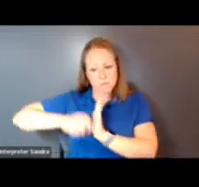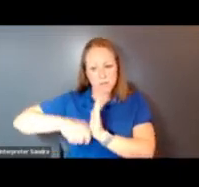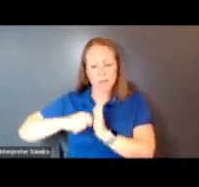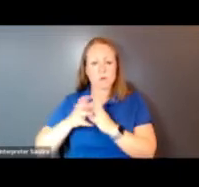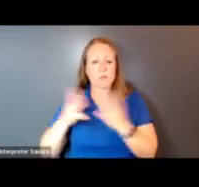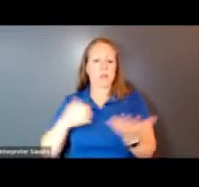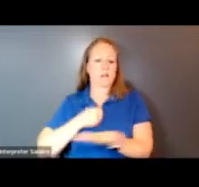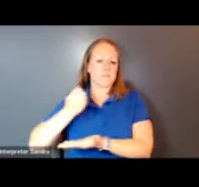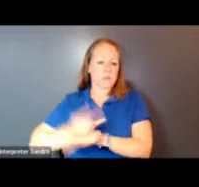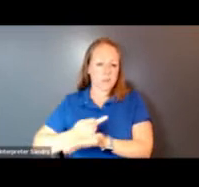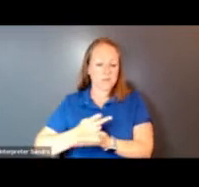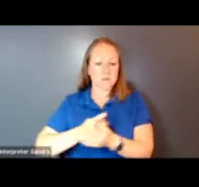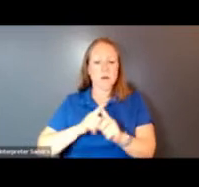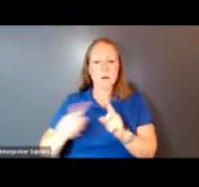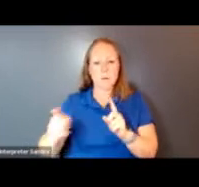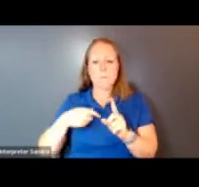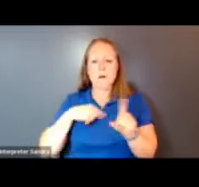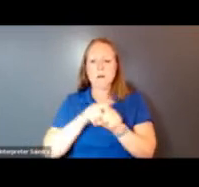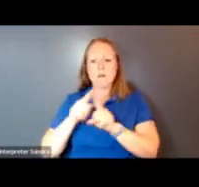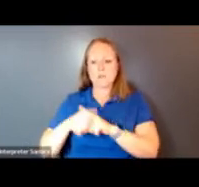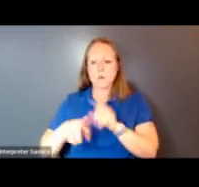a true providers, you had to